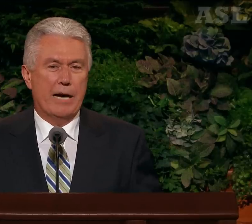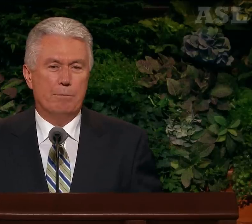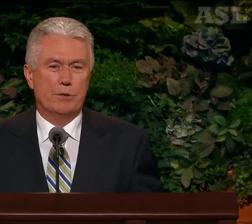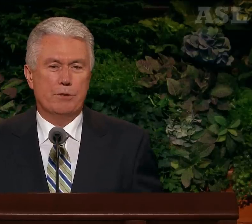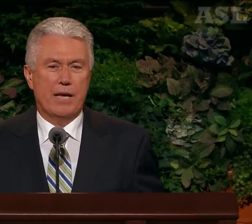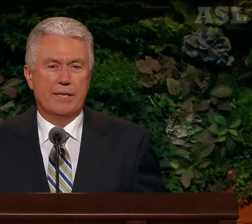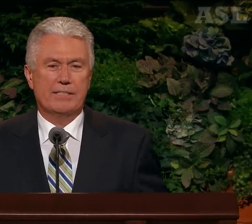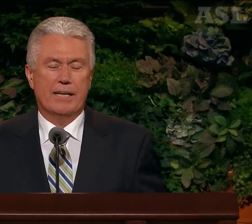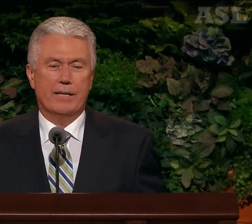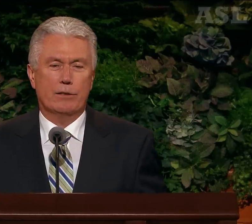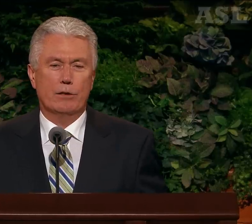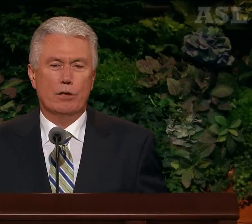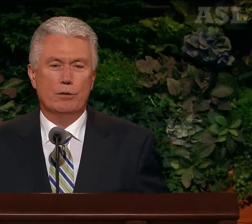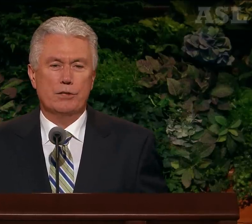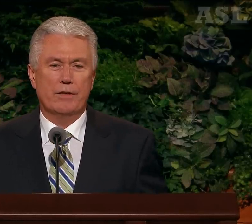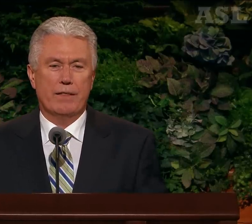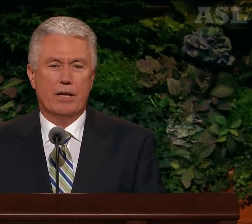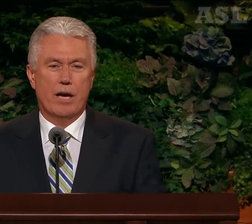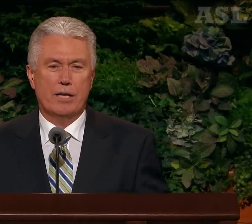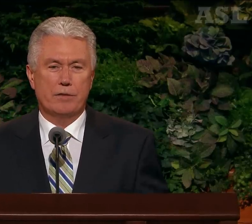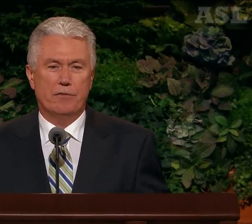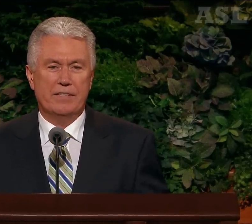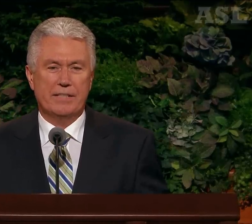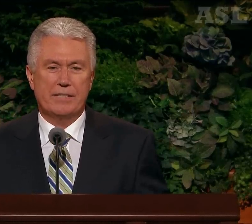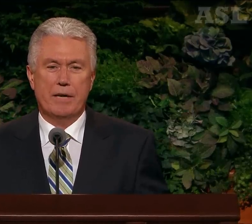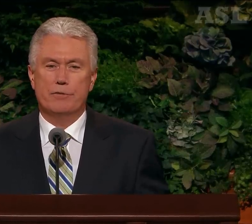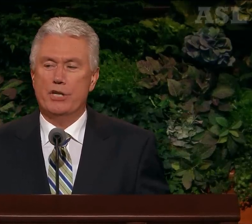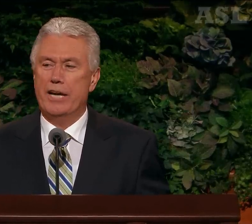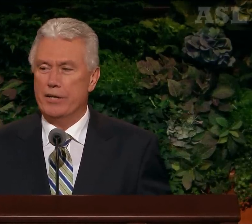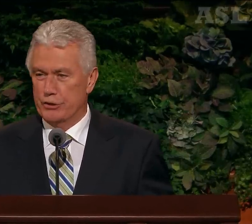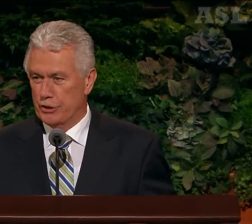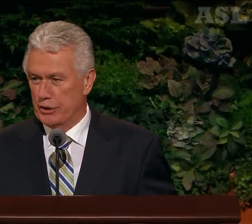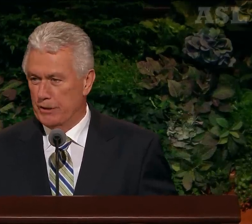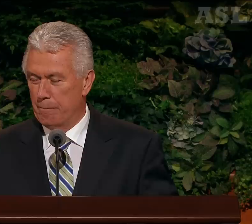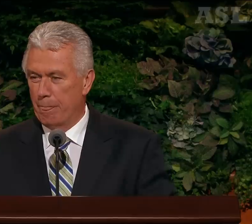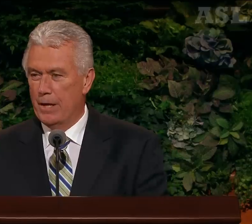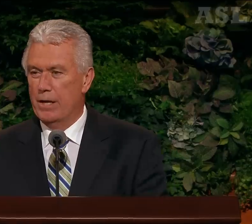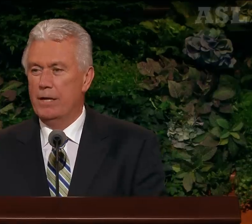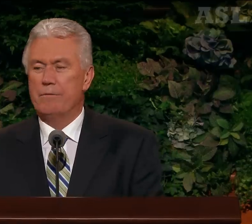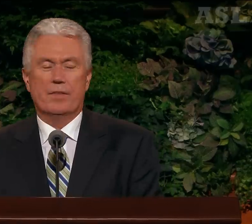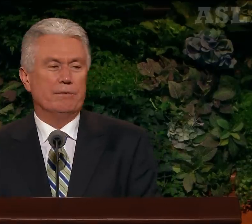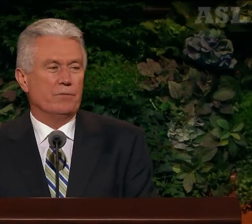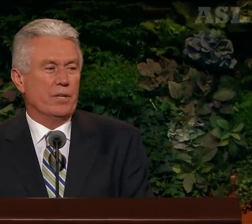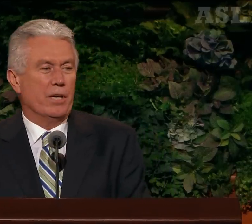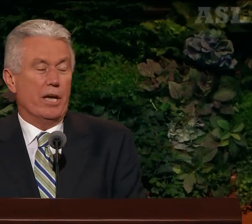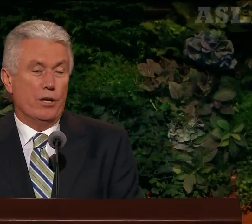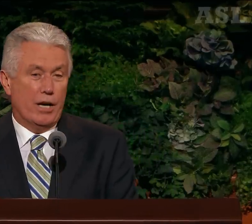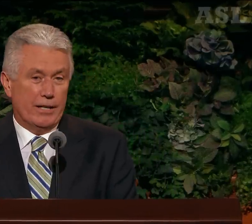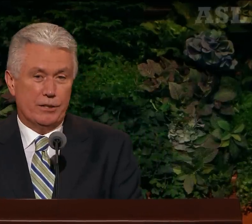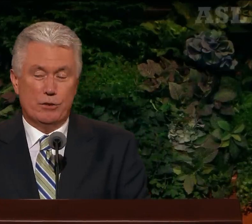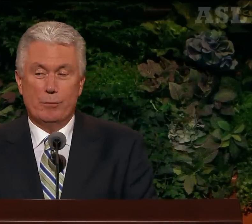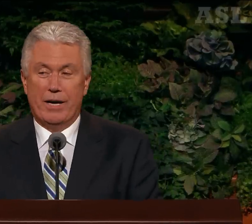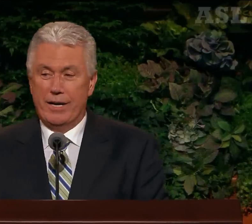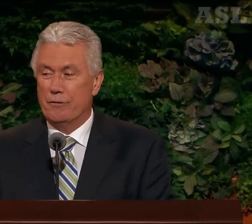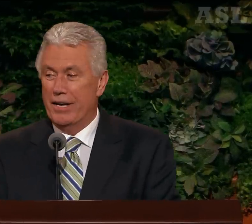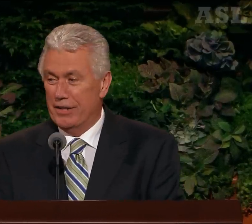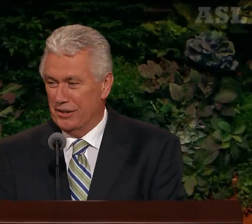WHEN I WAS YOUNG, FALLING AND GETTING UP SEEMED TO BE ONE AND THE SAME MOTION. OVER THE YEARS, HOWEVER, I HAVE COME TO THE UNSETTLING